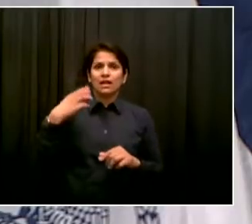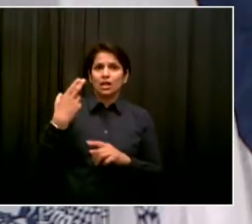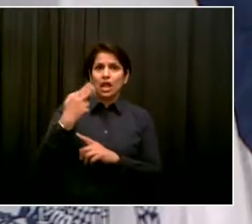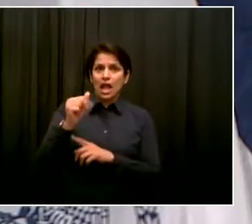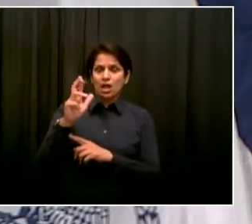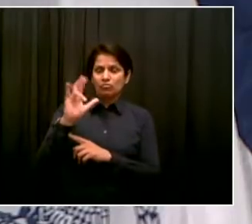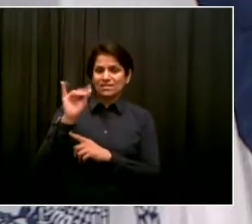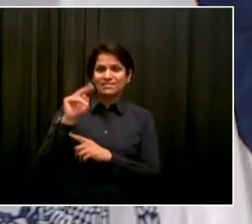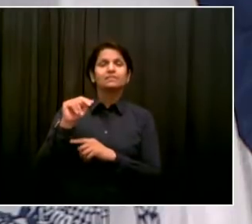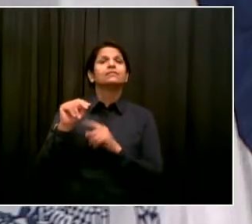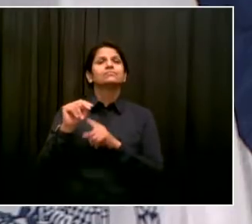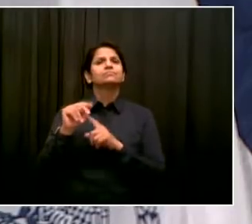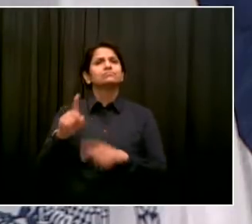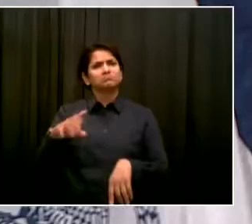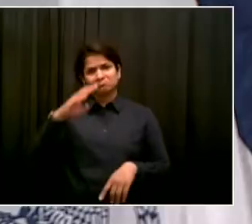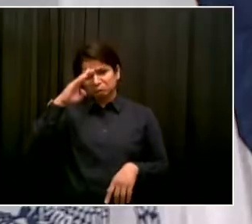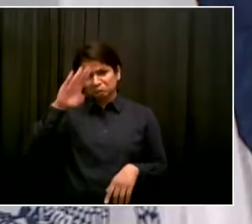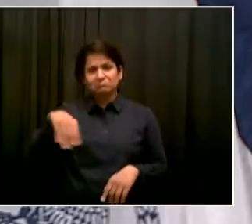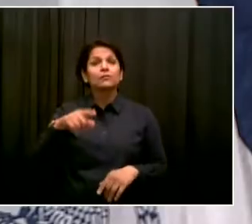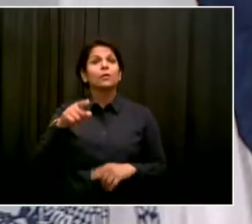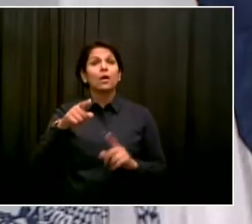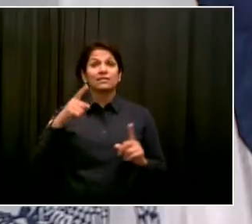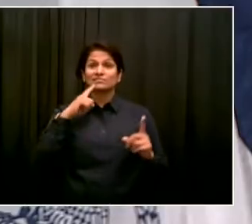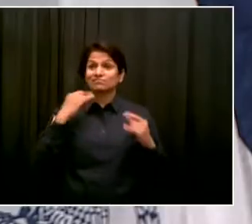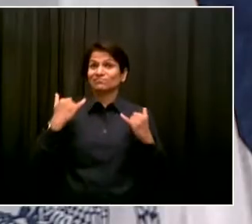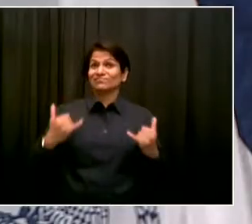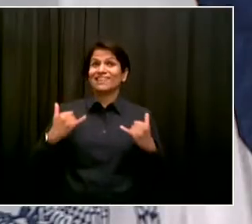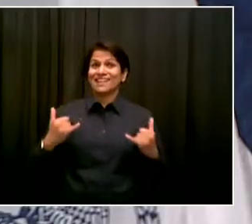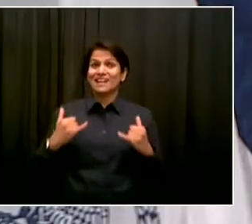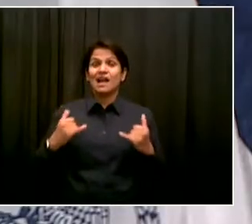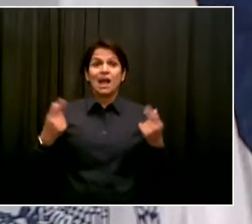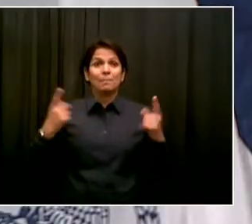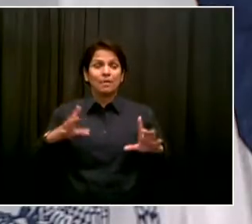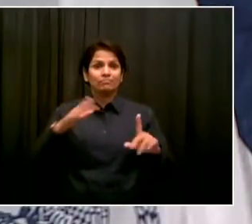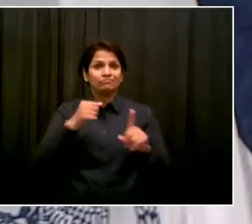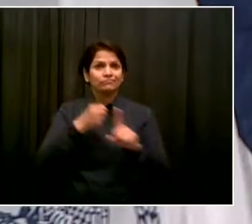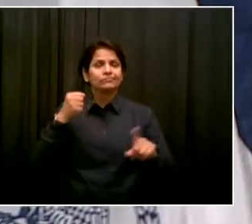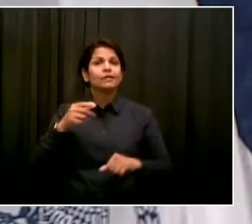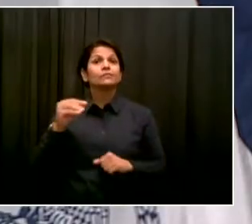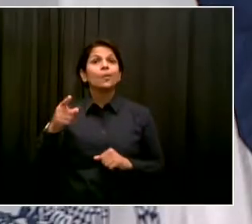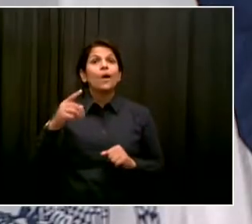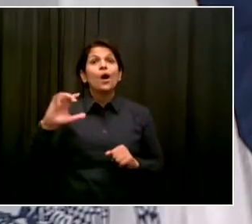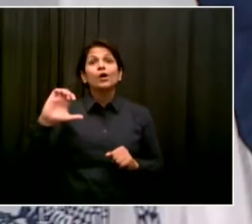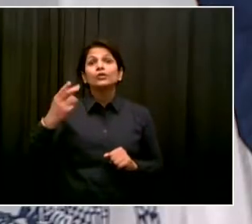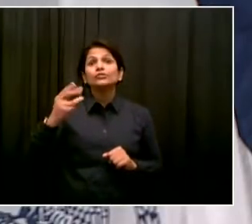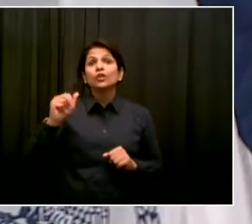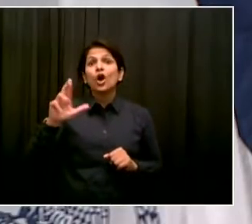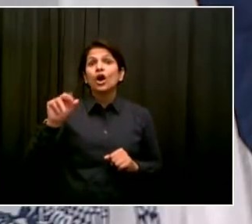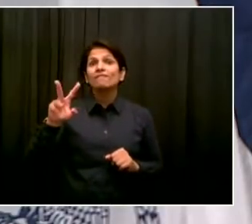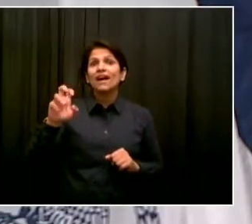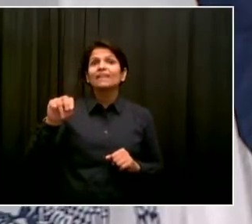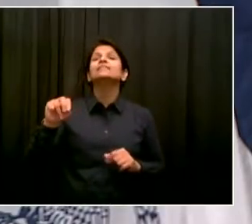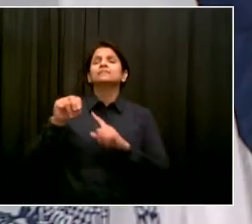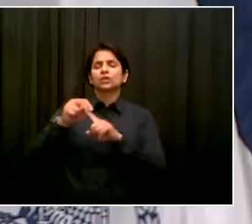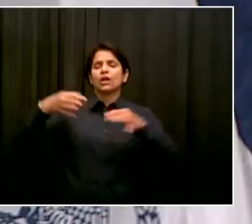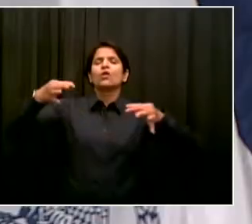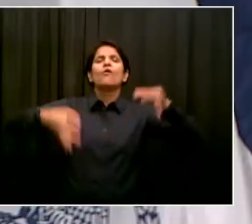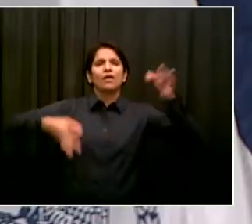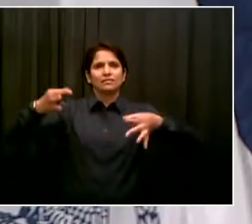MR. MAYOR AND FOR CHIEF HARRISON, CAN YOU DETAIL, WE'RE